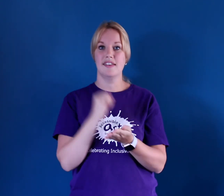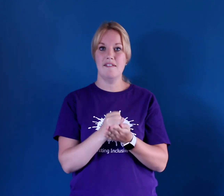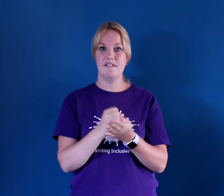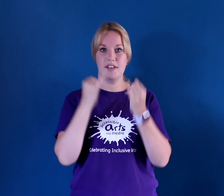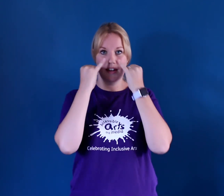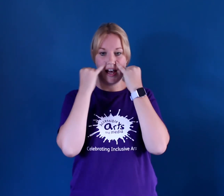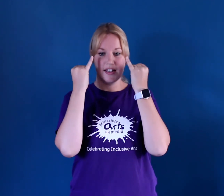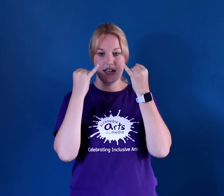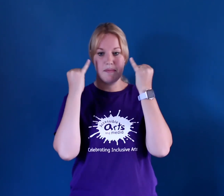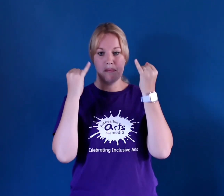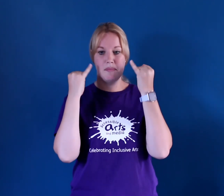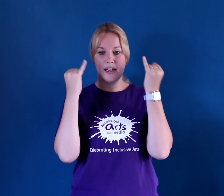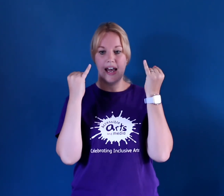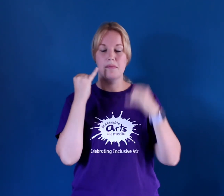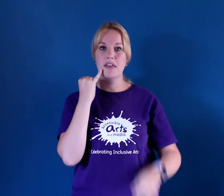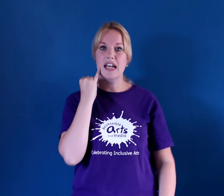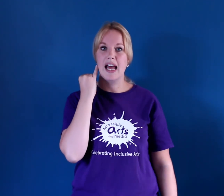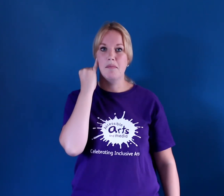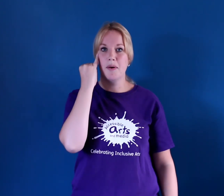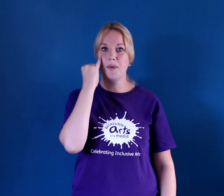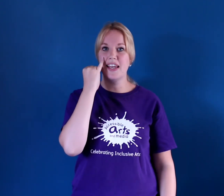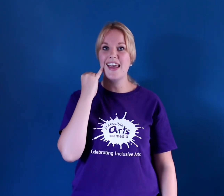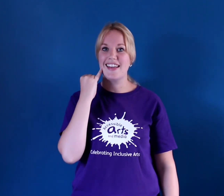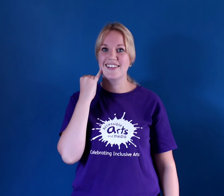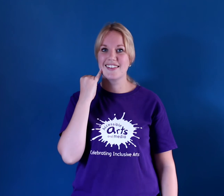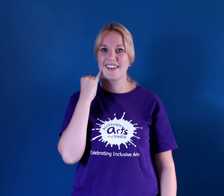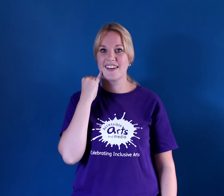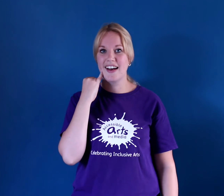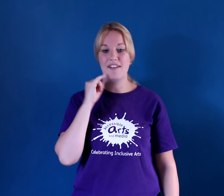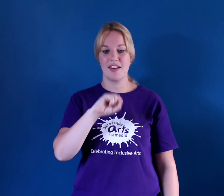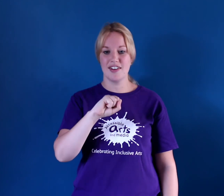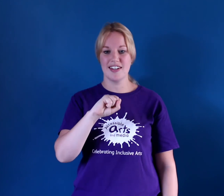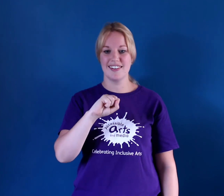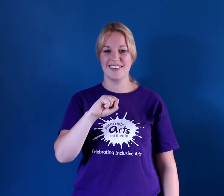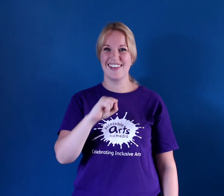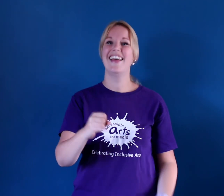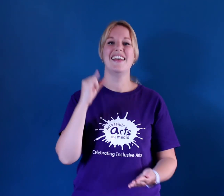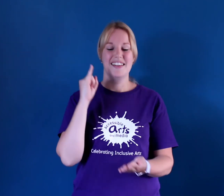sinful tired sheep became the lamb we eat. Have a go, your turn.